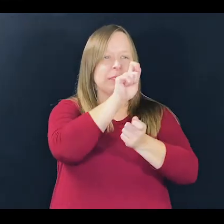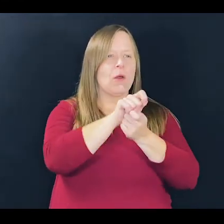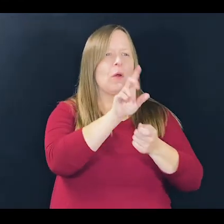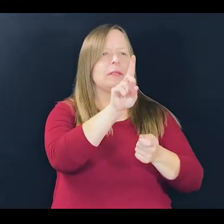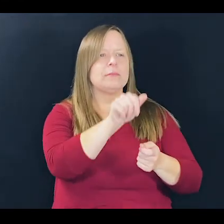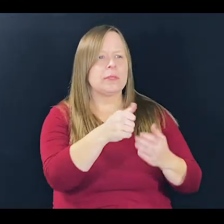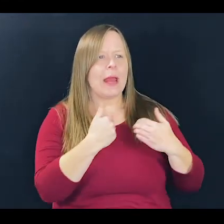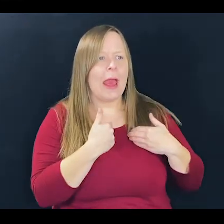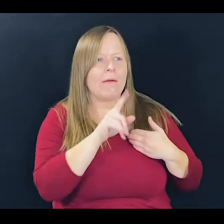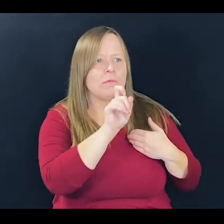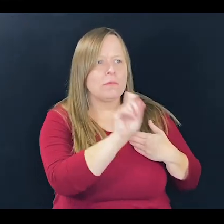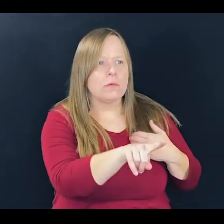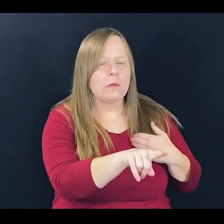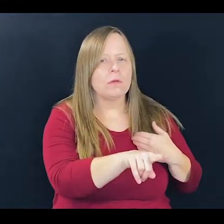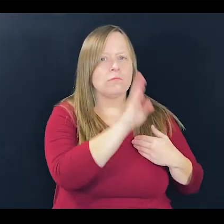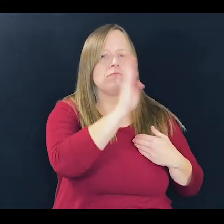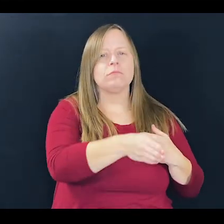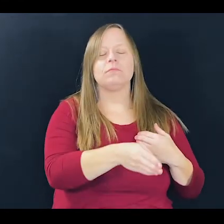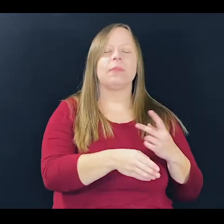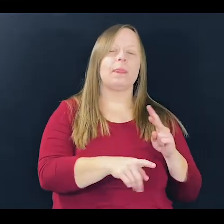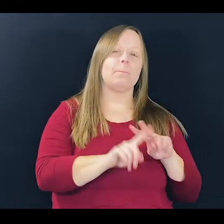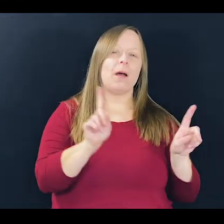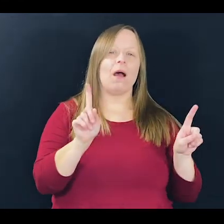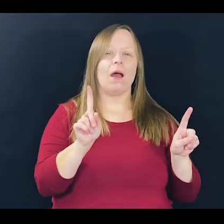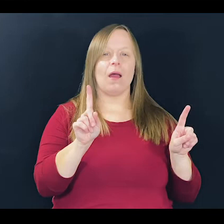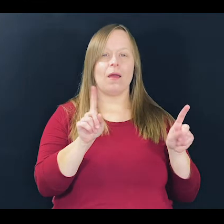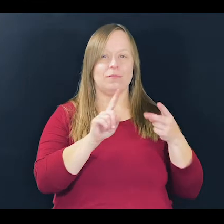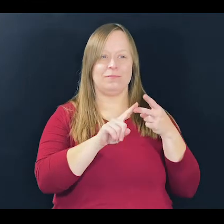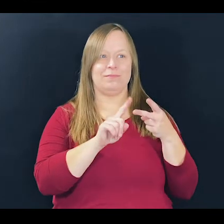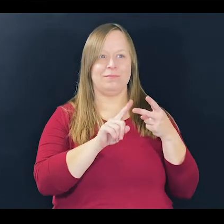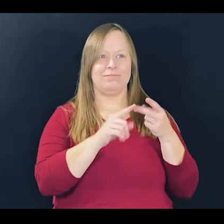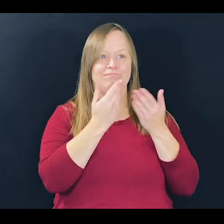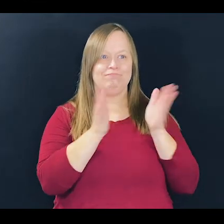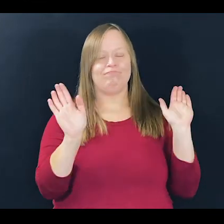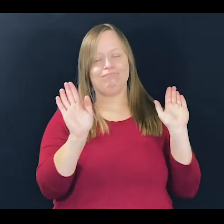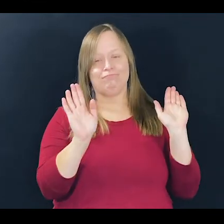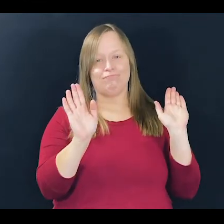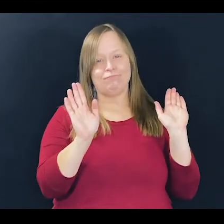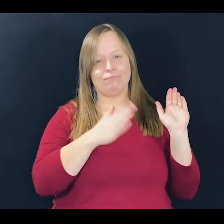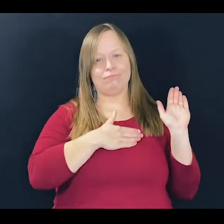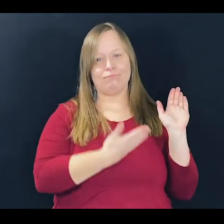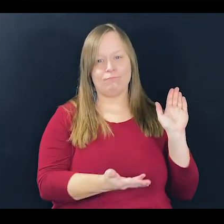disability do you have, but in some cases disclosure happens. It's the